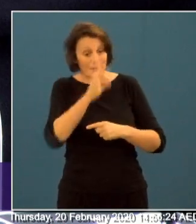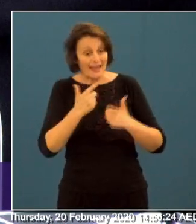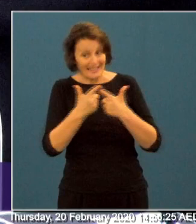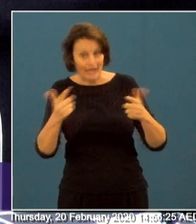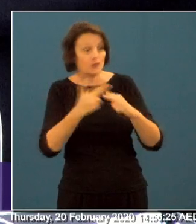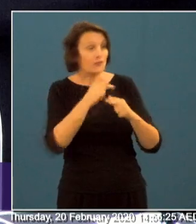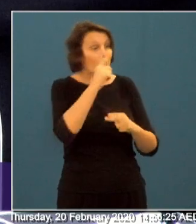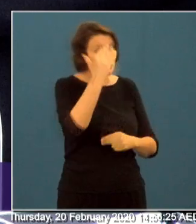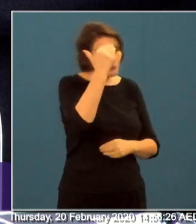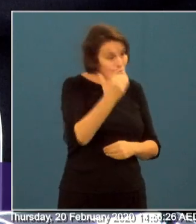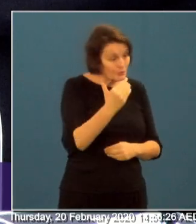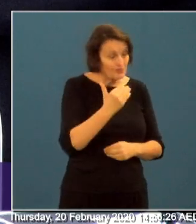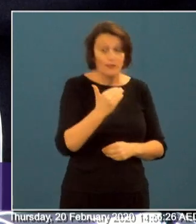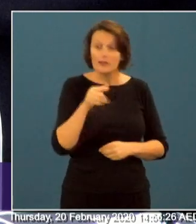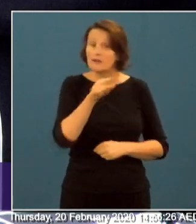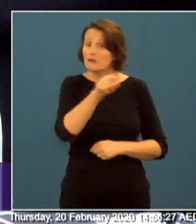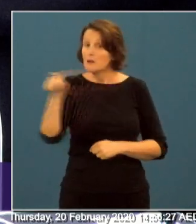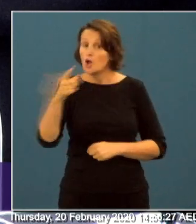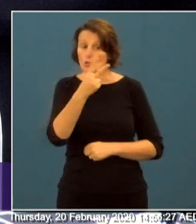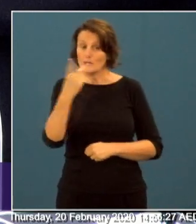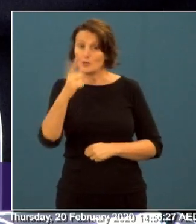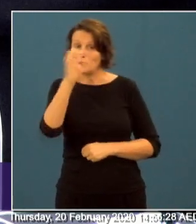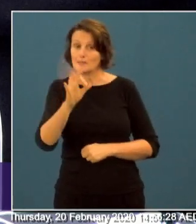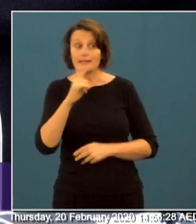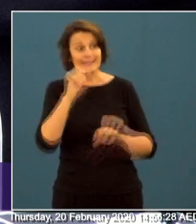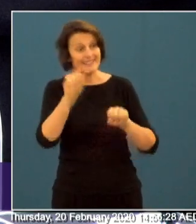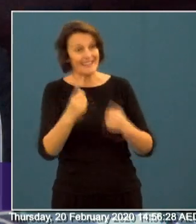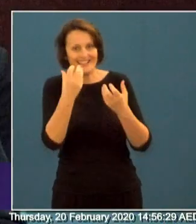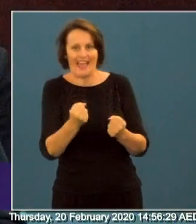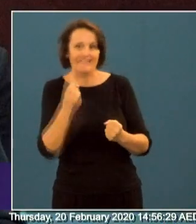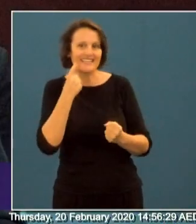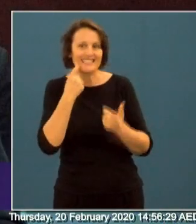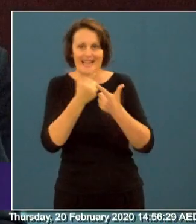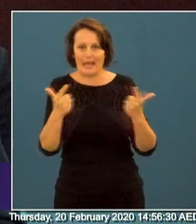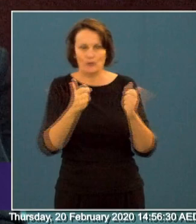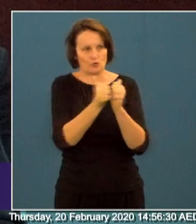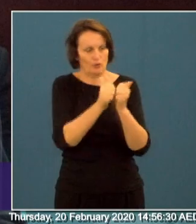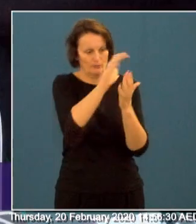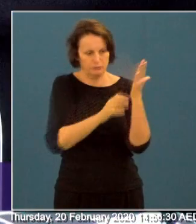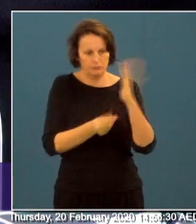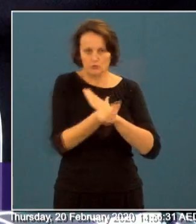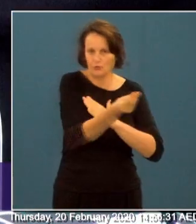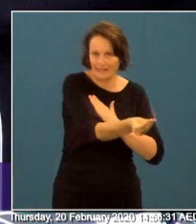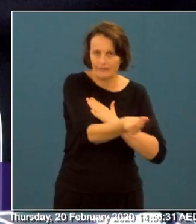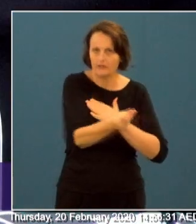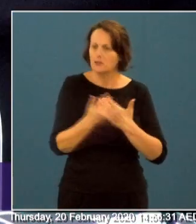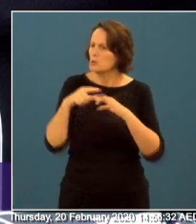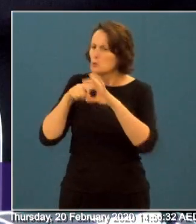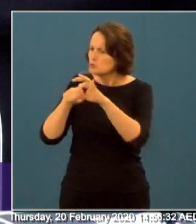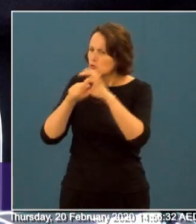it was indicated that this type of information was available. And who was surveyed specifically? Members of Local Health Districts.